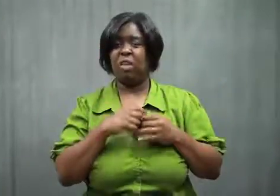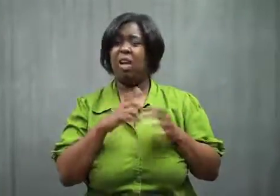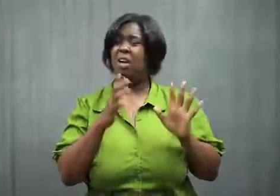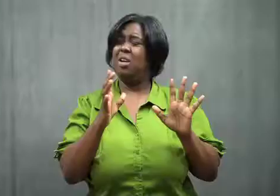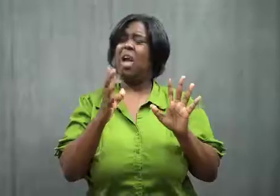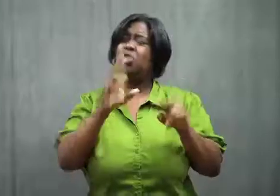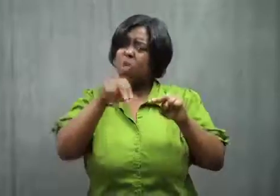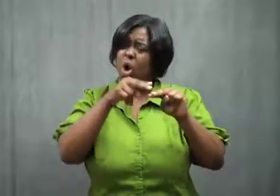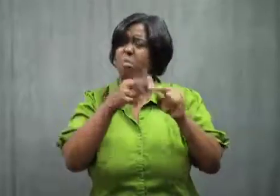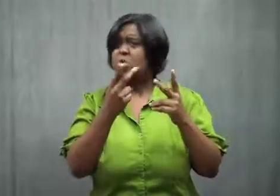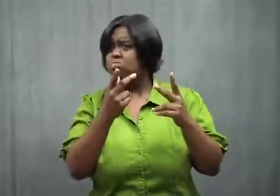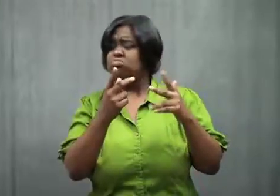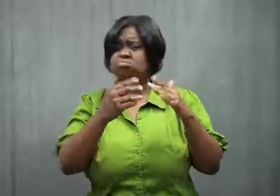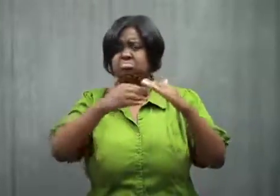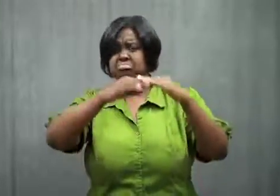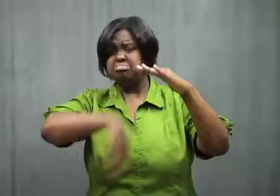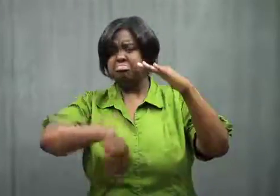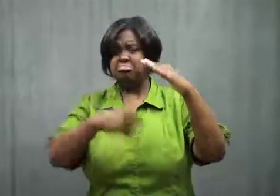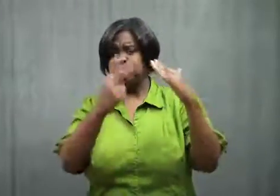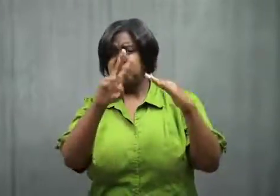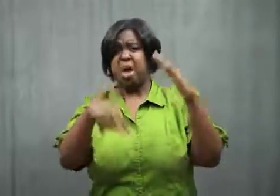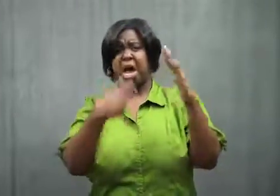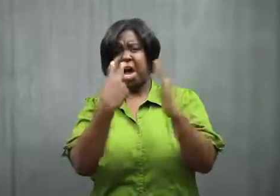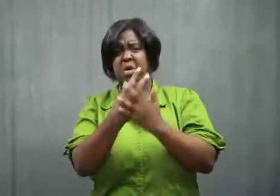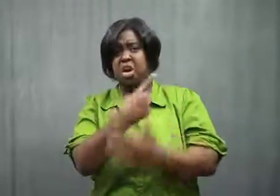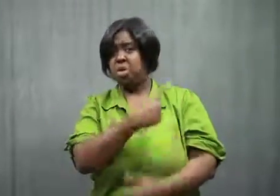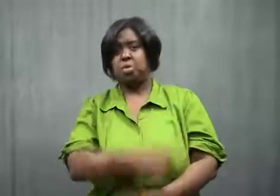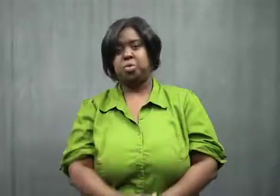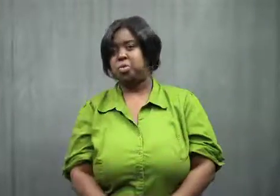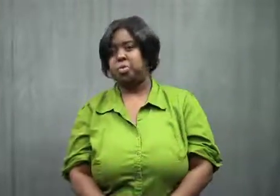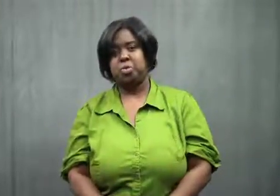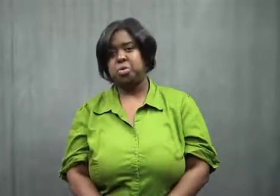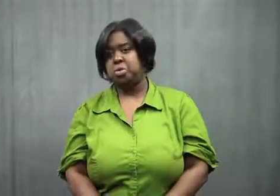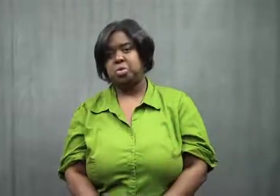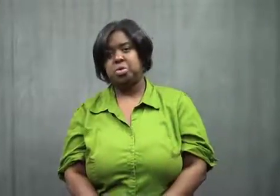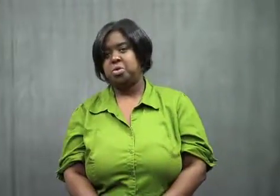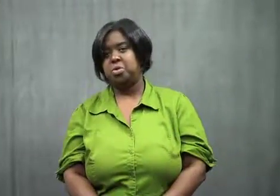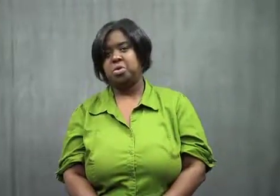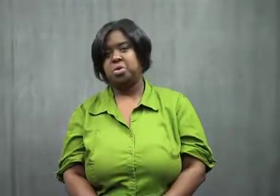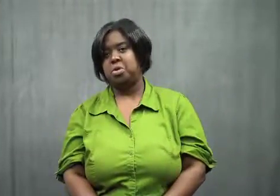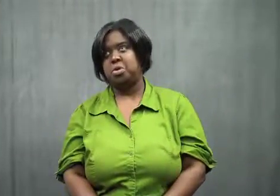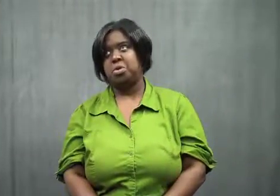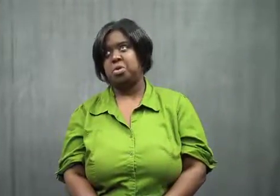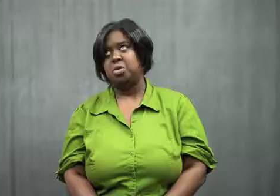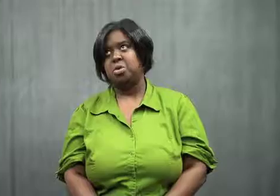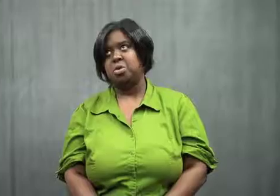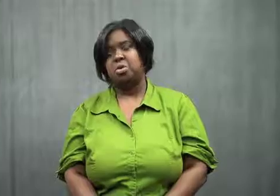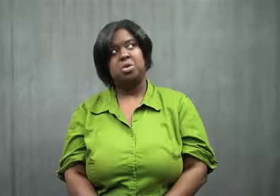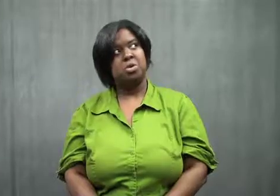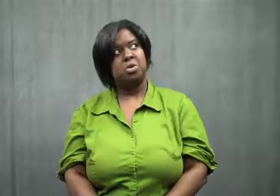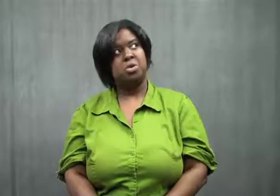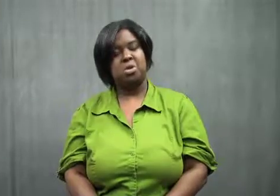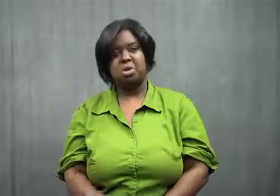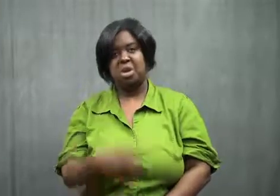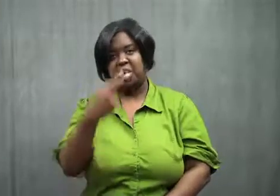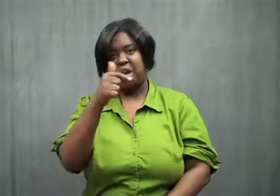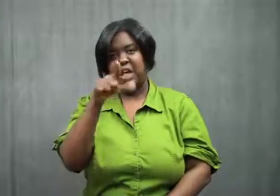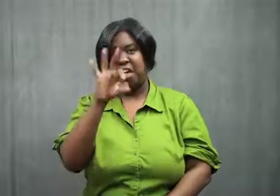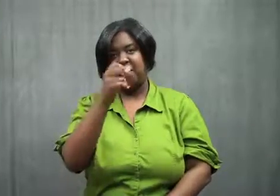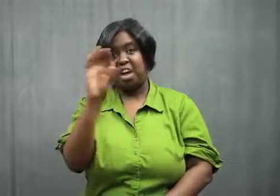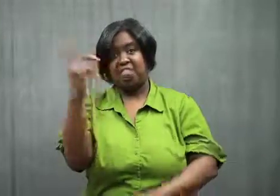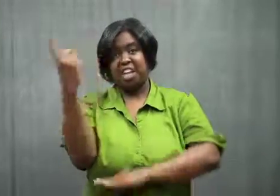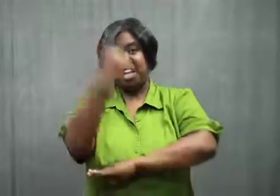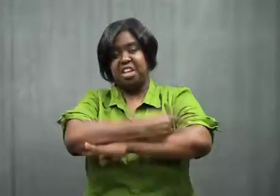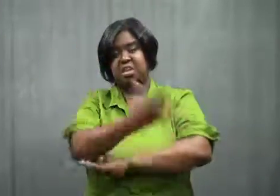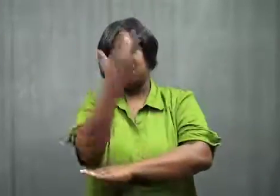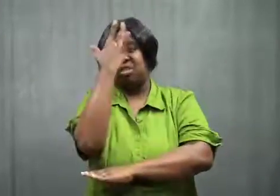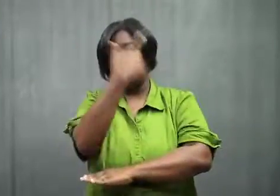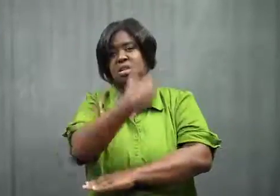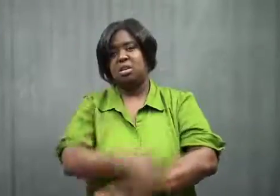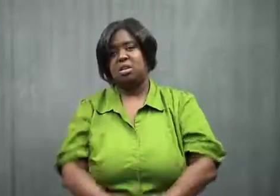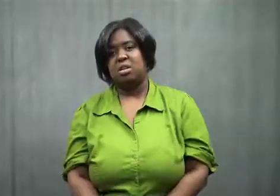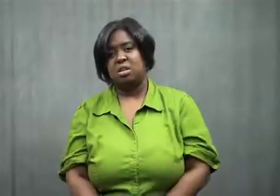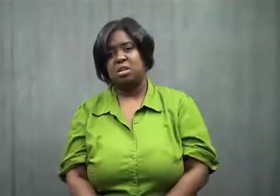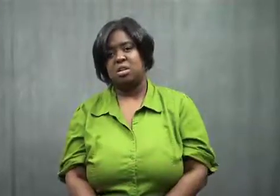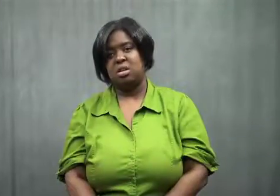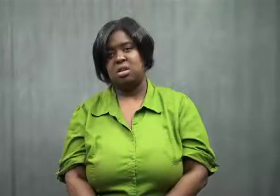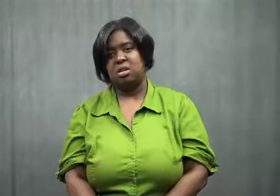A normal shopping trip takes two hours or less. Not with her.